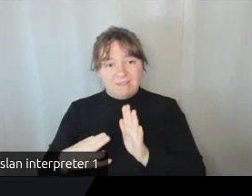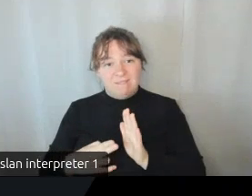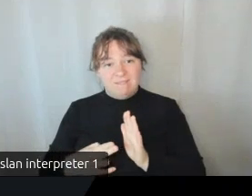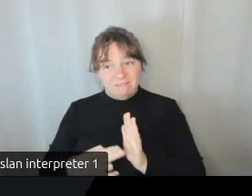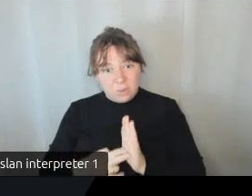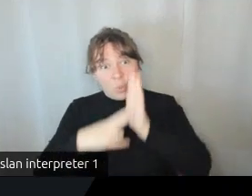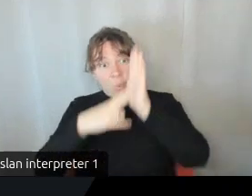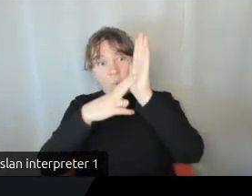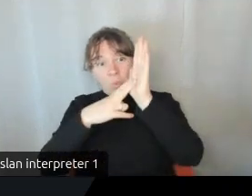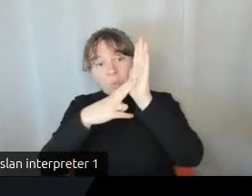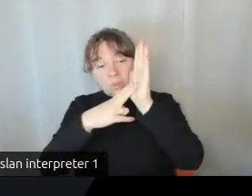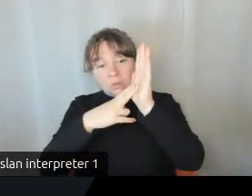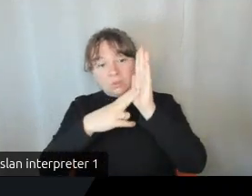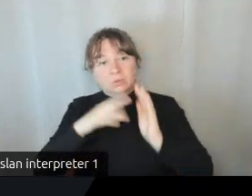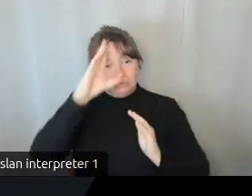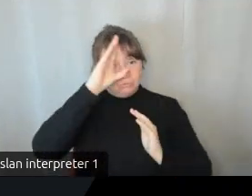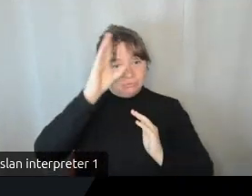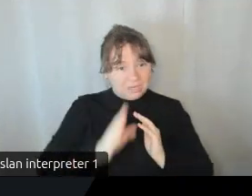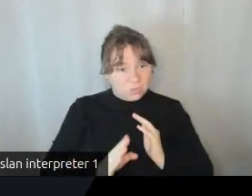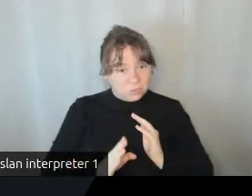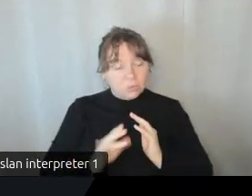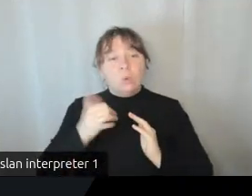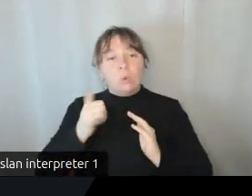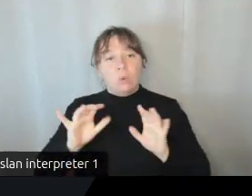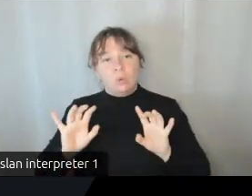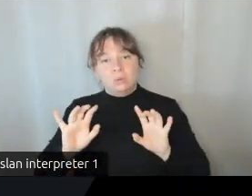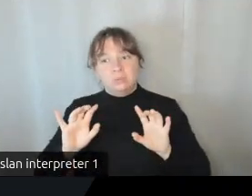regional Queensland, and outside of Queensland. And I'll give you guys 5